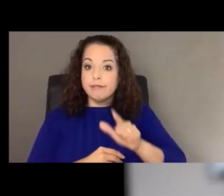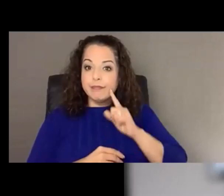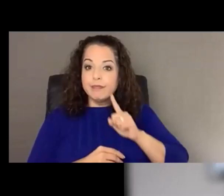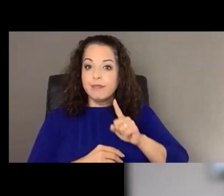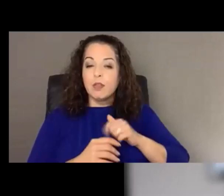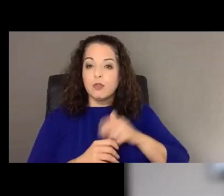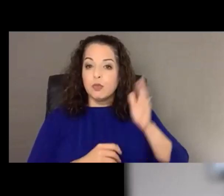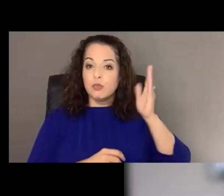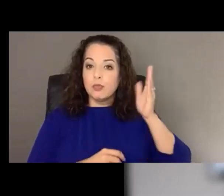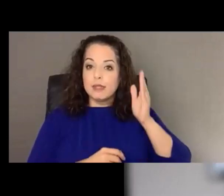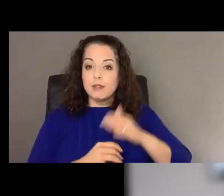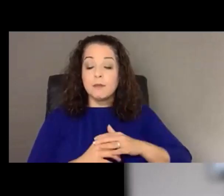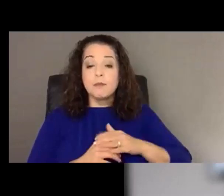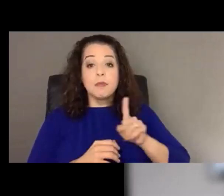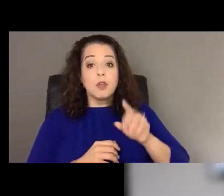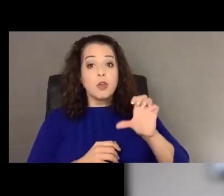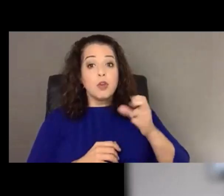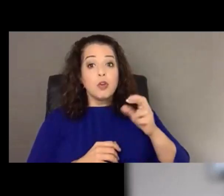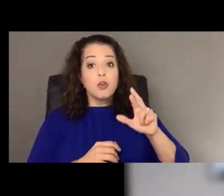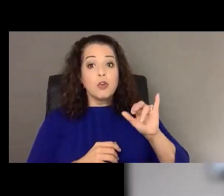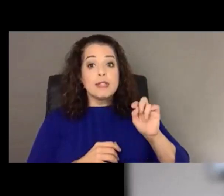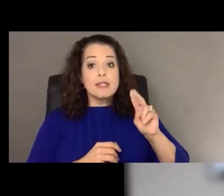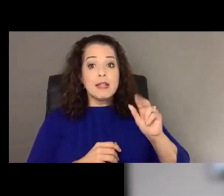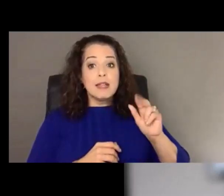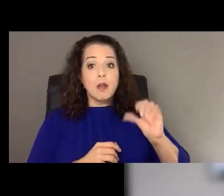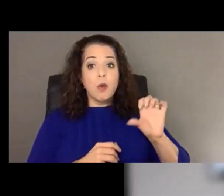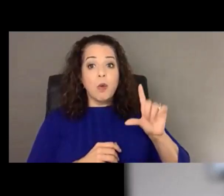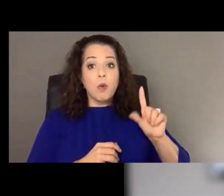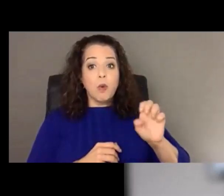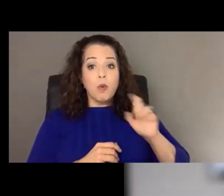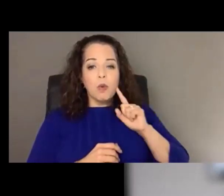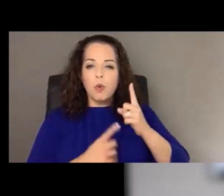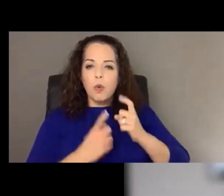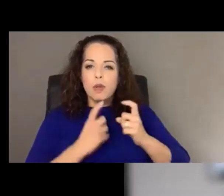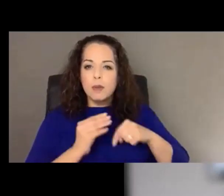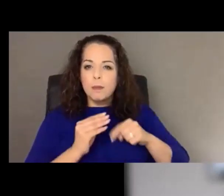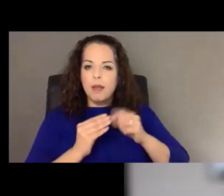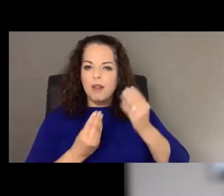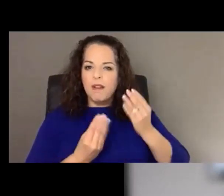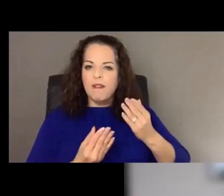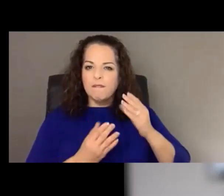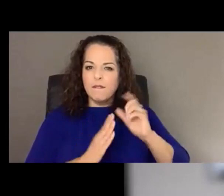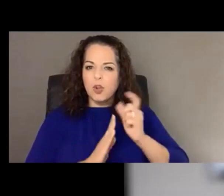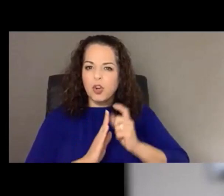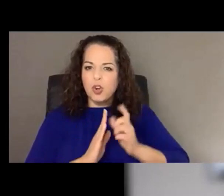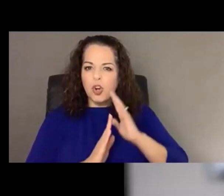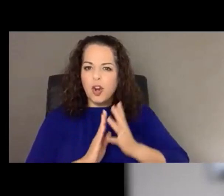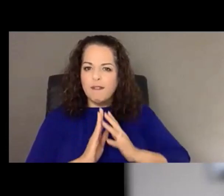So Christina Cole is wondering, "Question about infographics. What were the issues about compression?